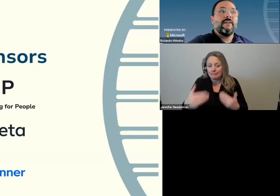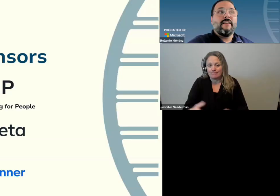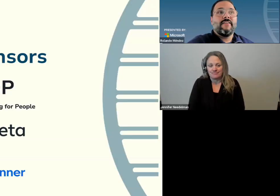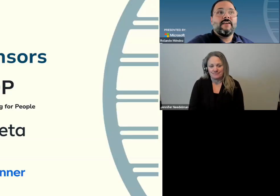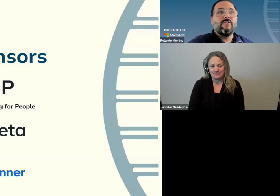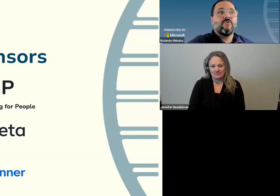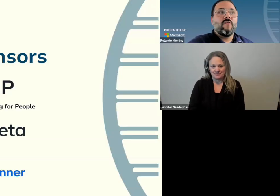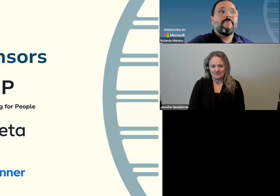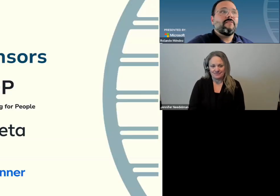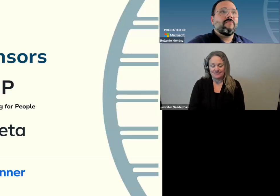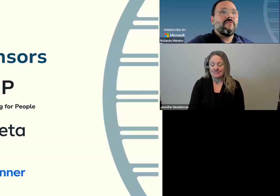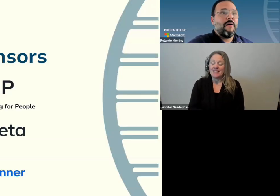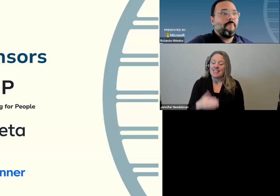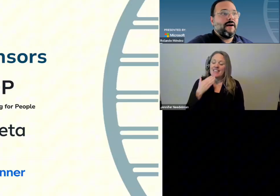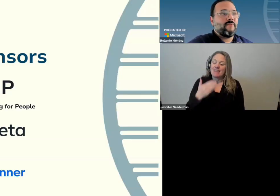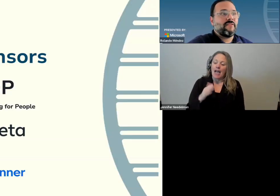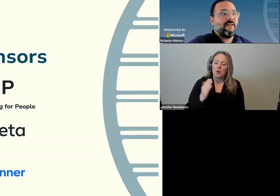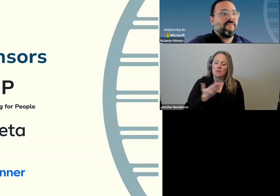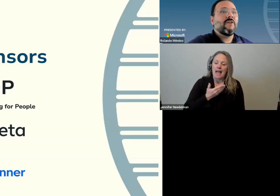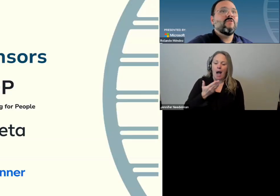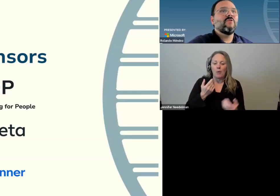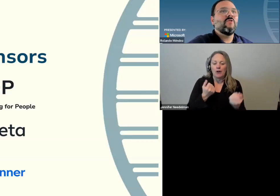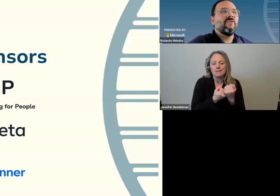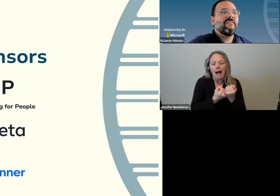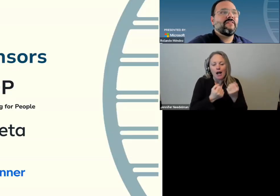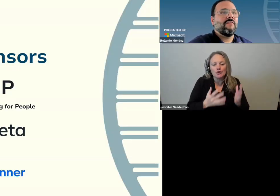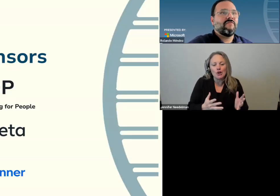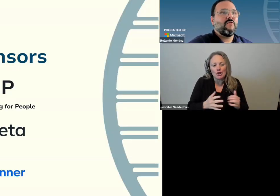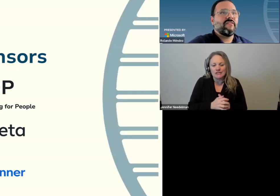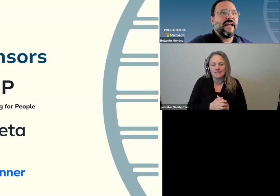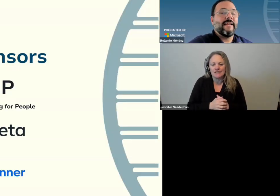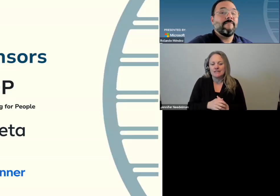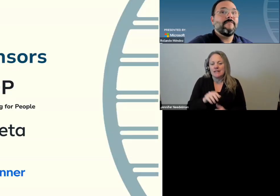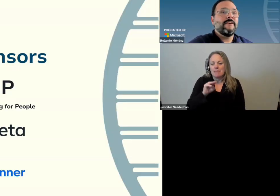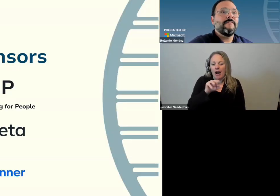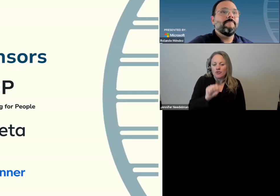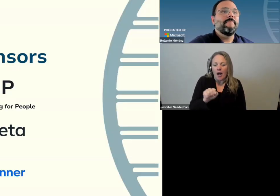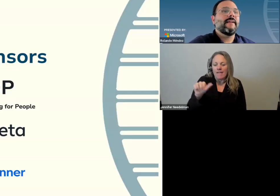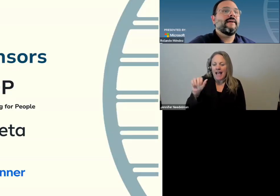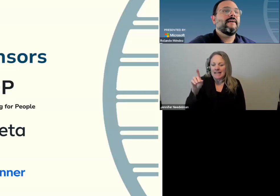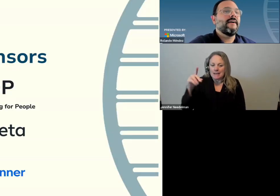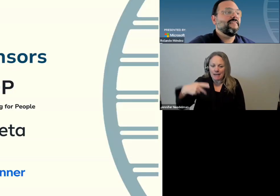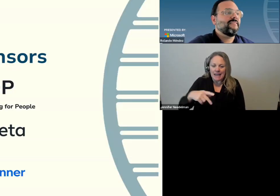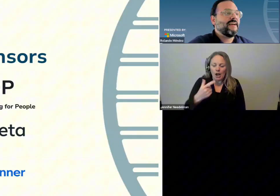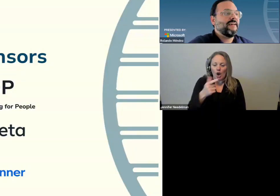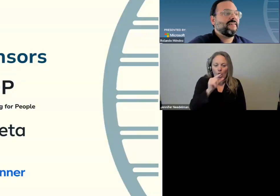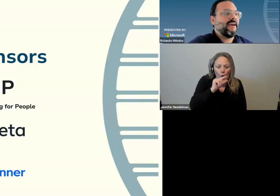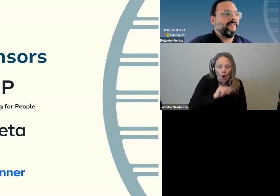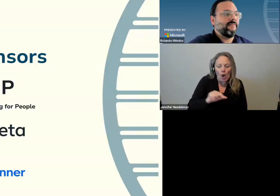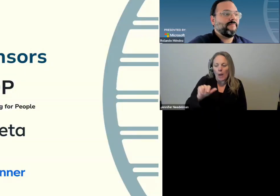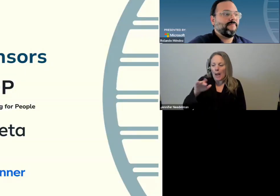Finally, a thank you to our sponsors: Microsoft, Google, Salesforce, ADP, meta and Skyscanner.